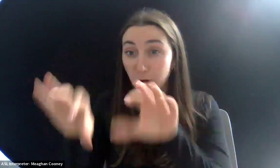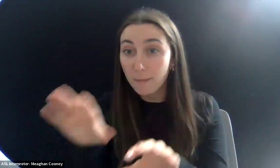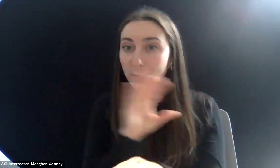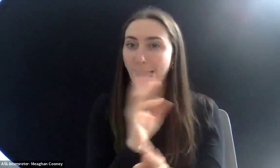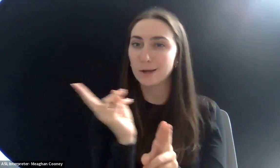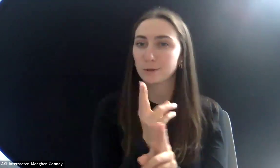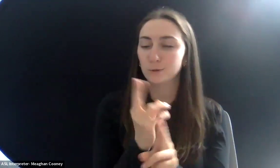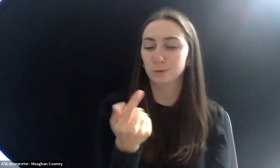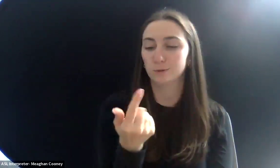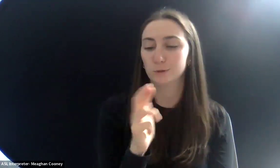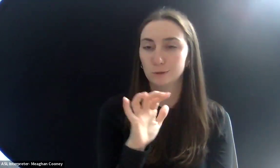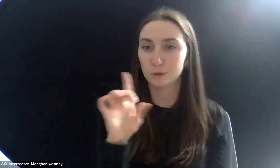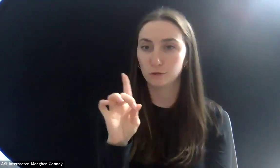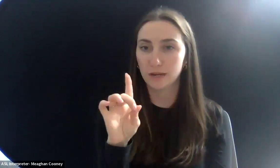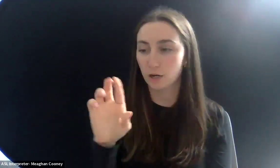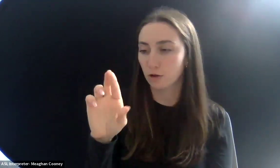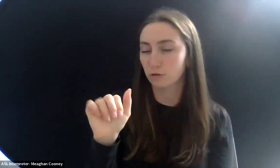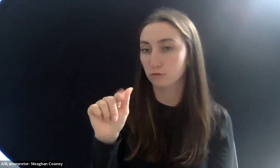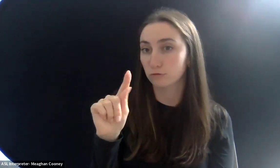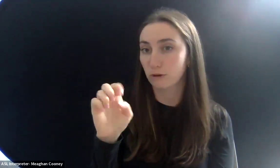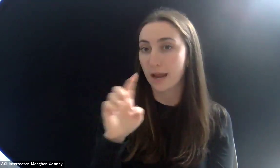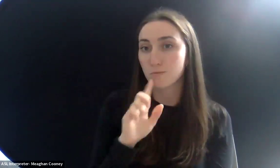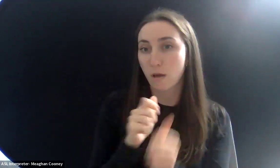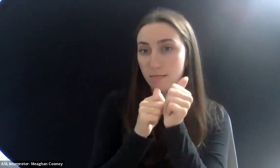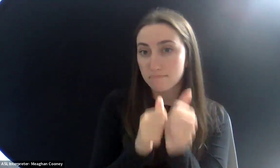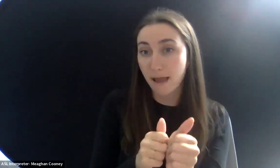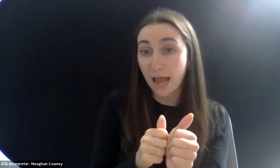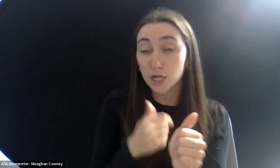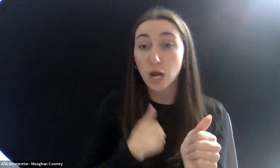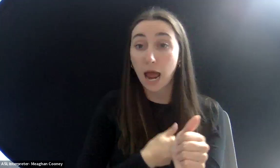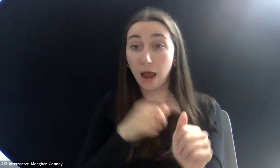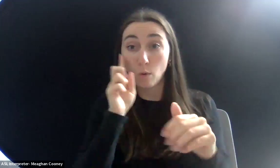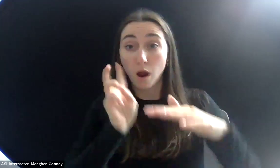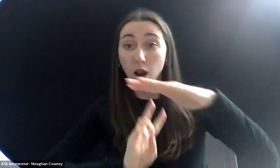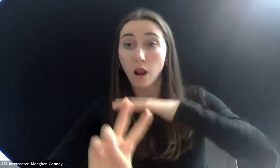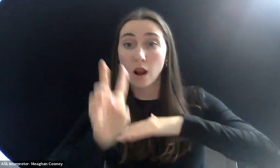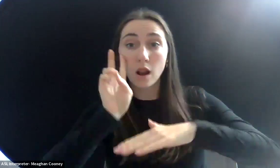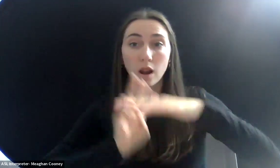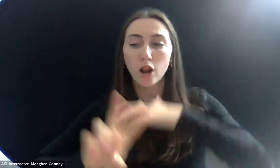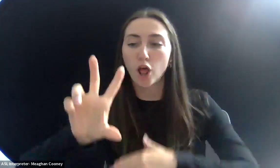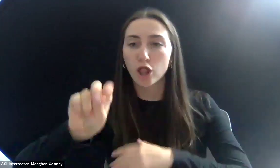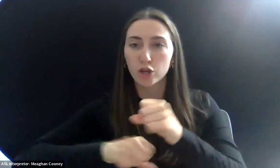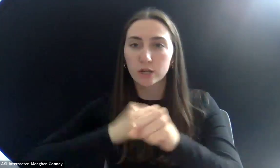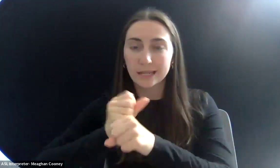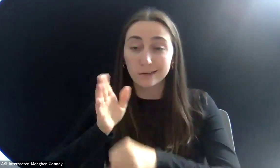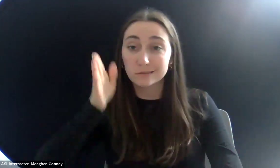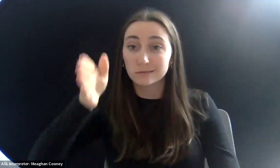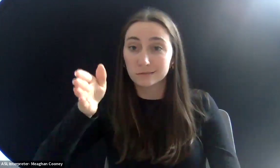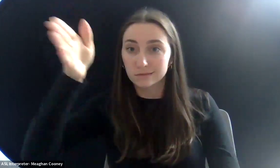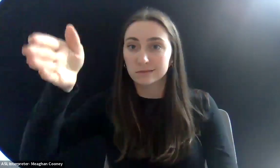that is consistent with what we think the grid will be 30 years out and that in in 2050 specifically.